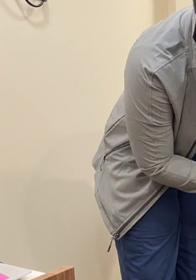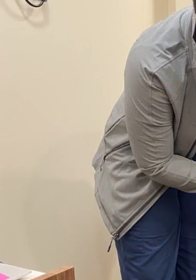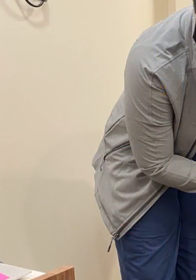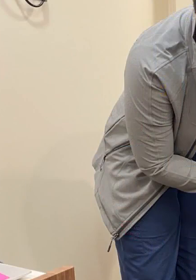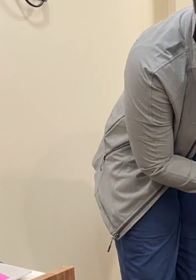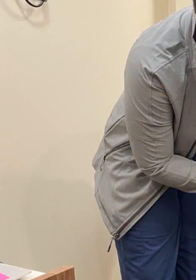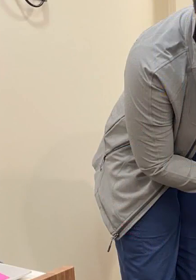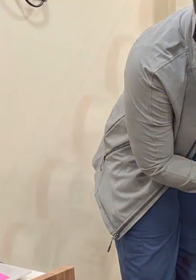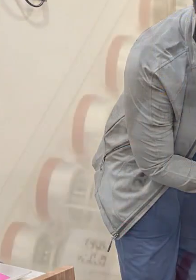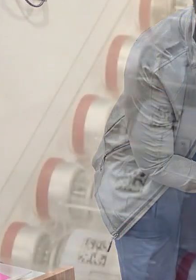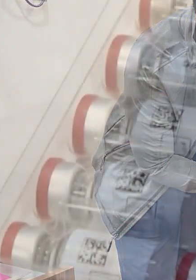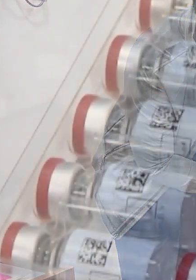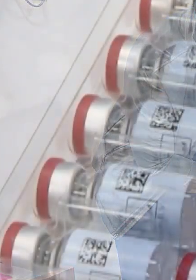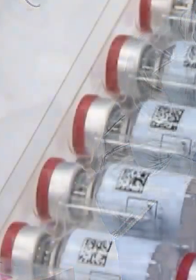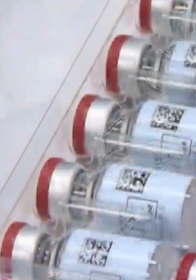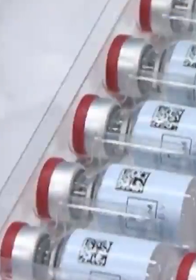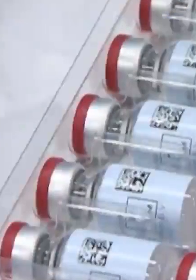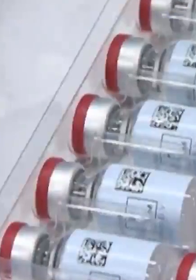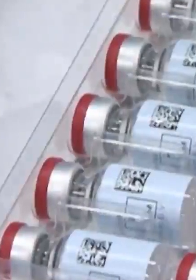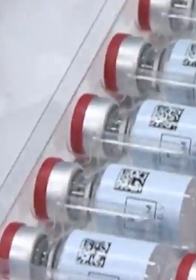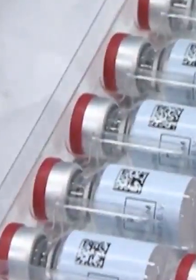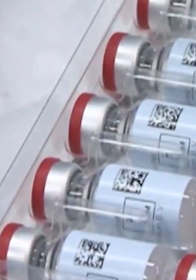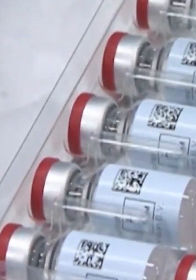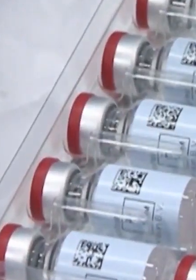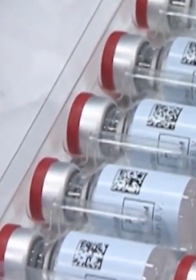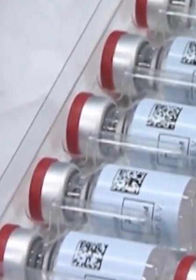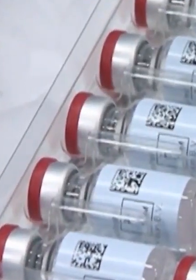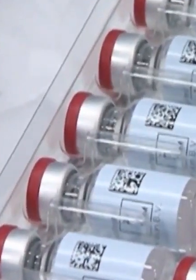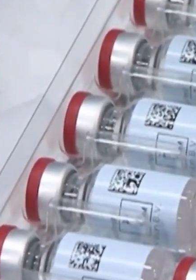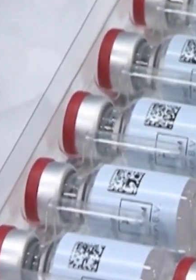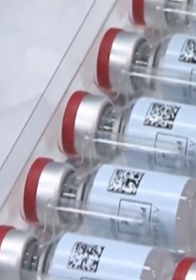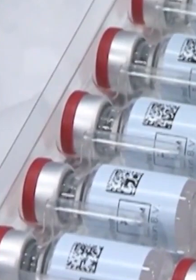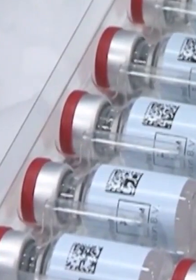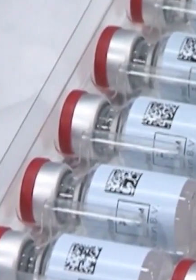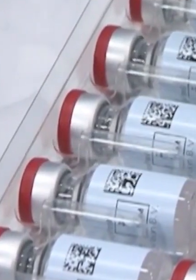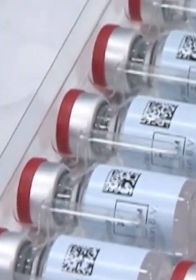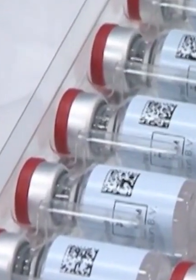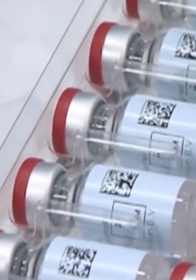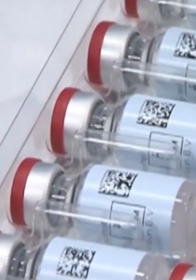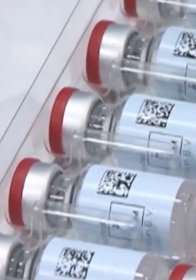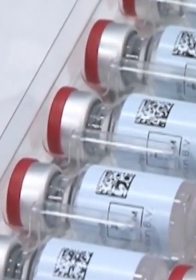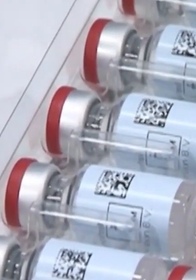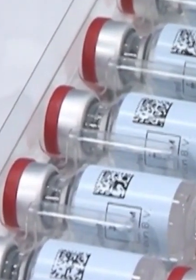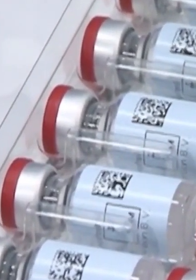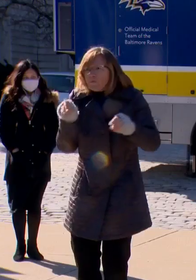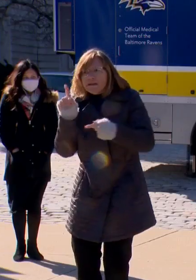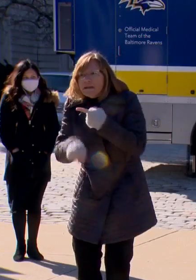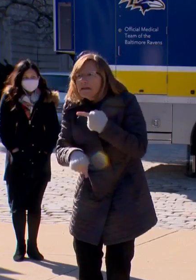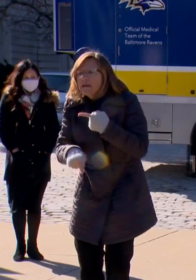VACCINATING CLOSE TO 100 VULNERABLE SENIORS. THE CITY’S HEALTH COMMISSIONER SAYS THE ONLY THING HAMPERING AN